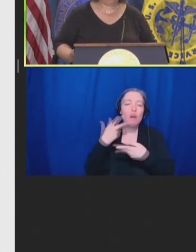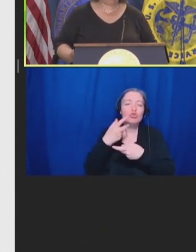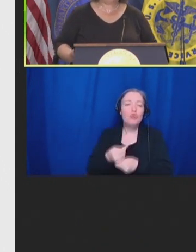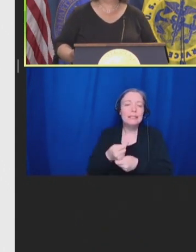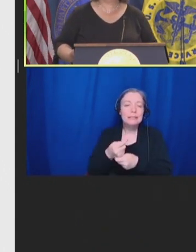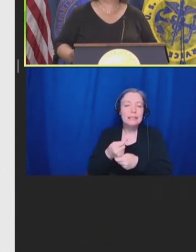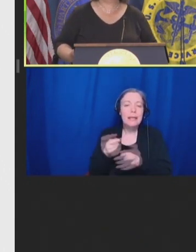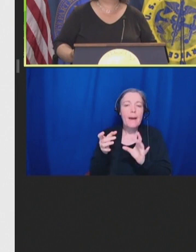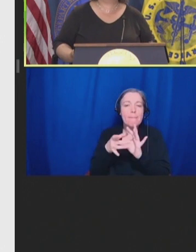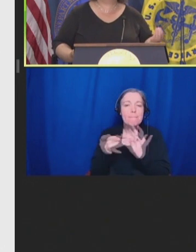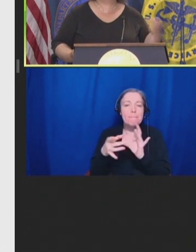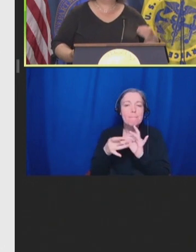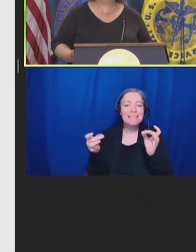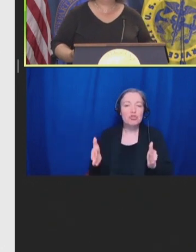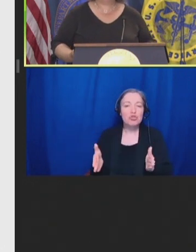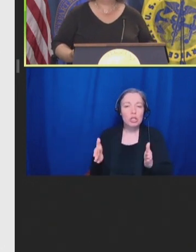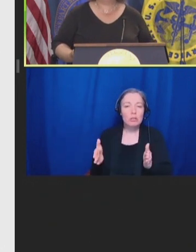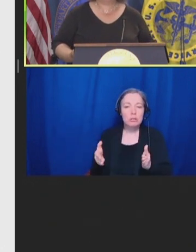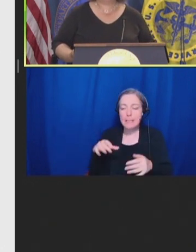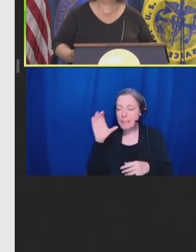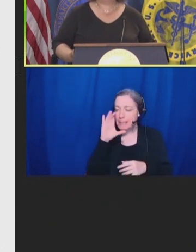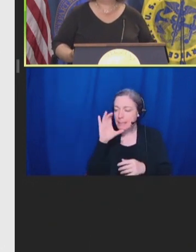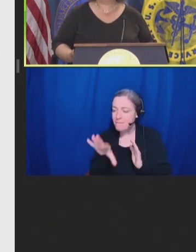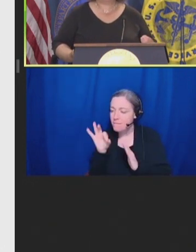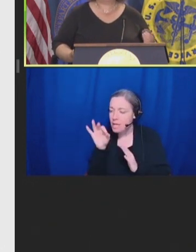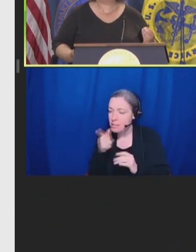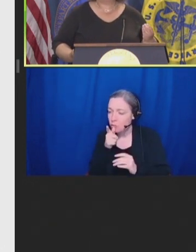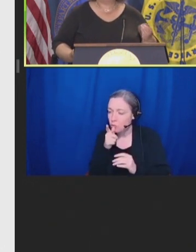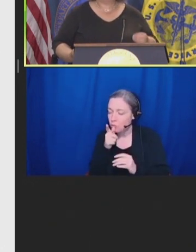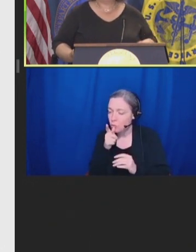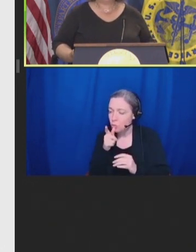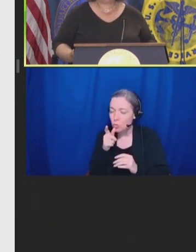finding those trusted messengers, working with the community to ensure that they're in the community,